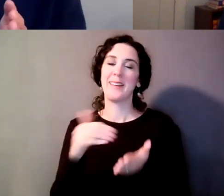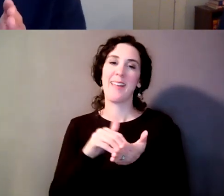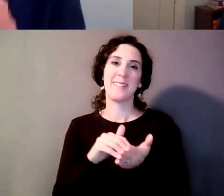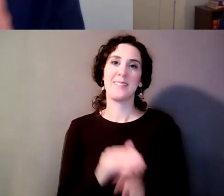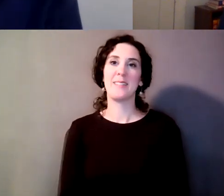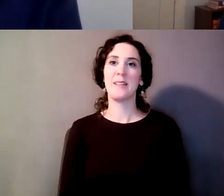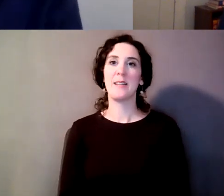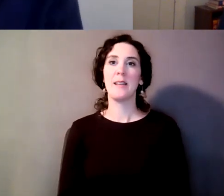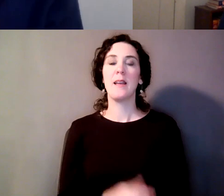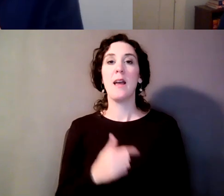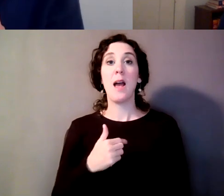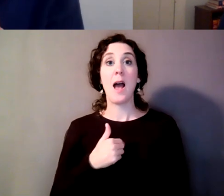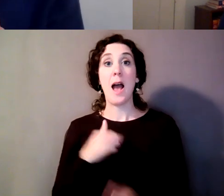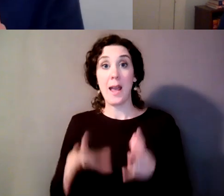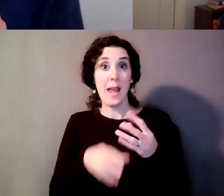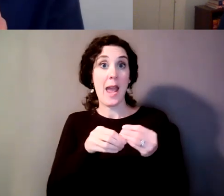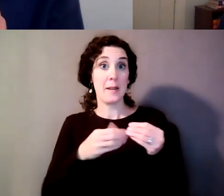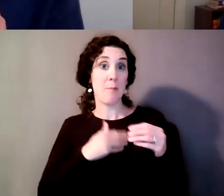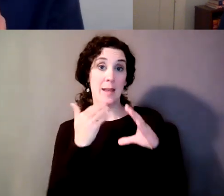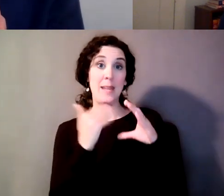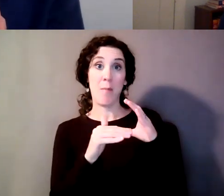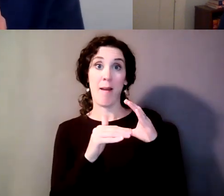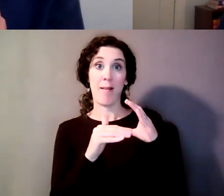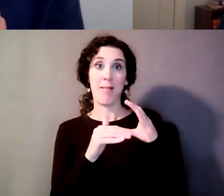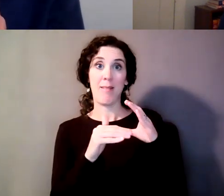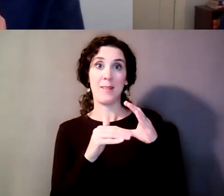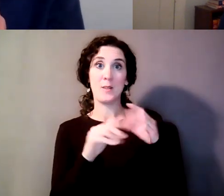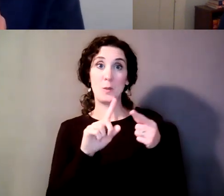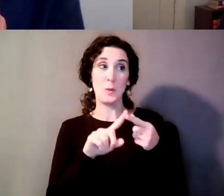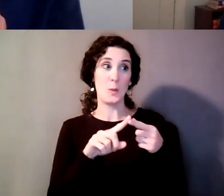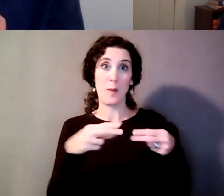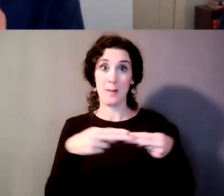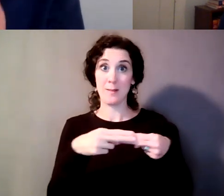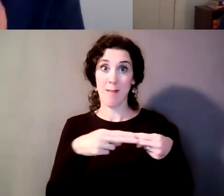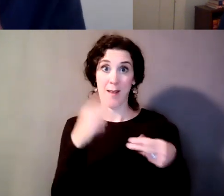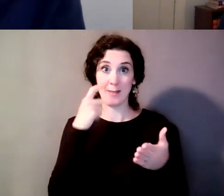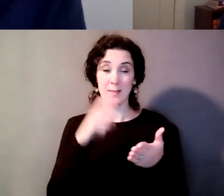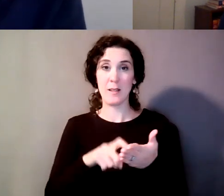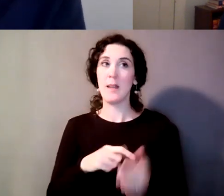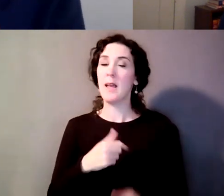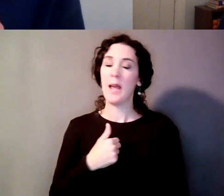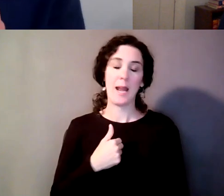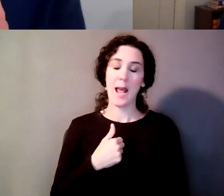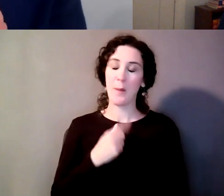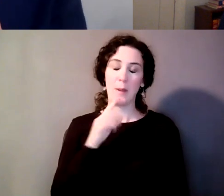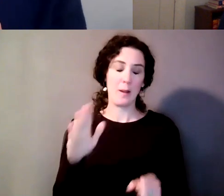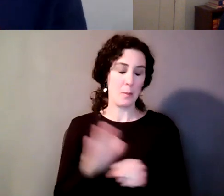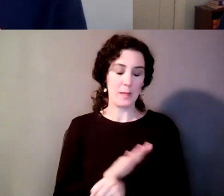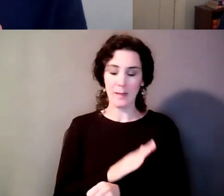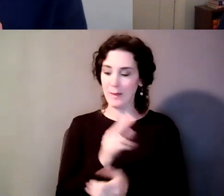I put my email on there and I am being completely candid and honest with all of you who are